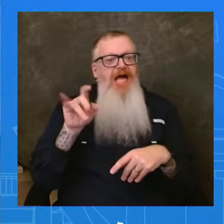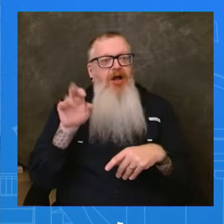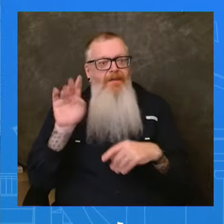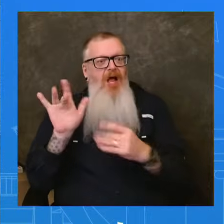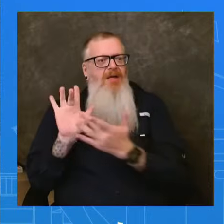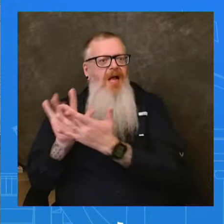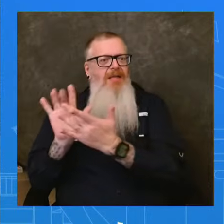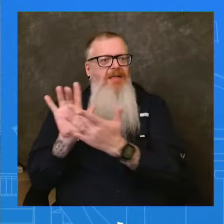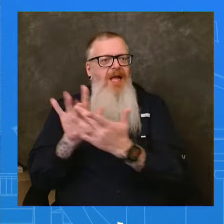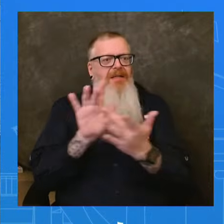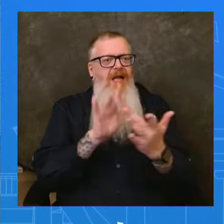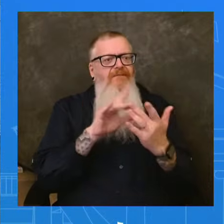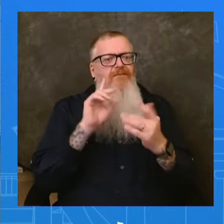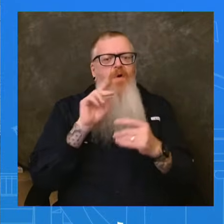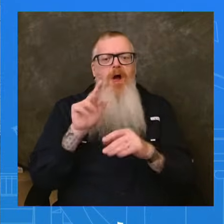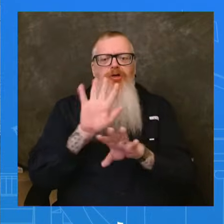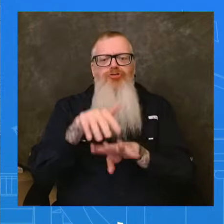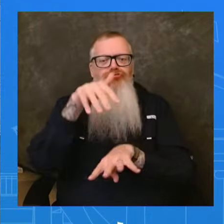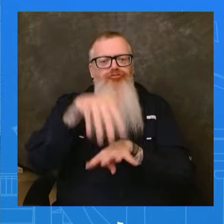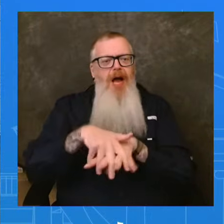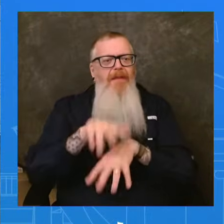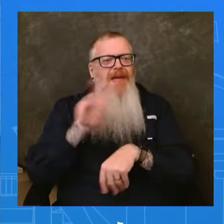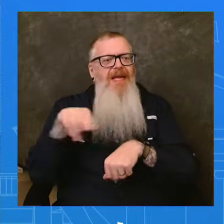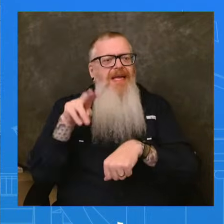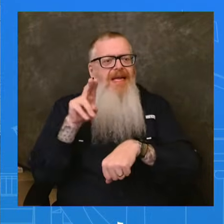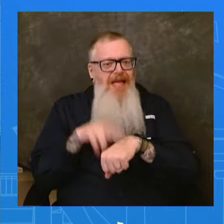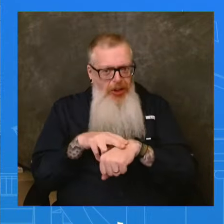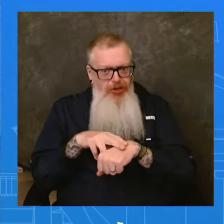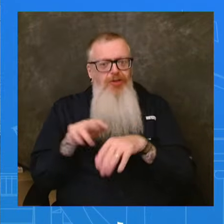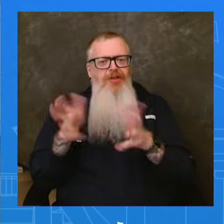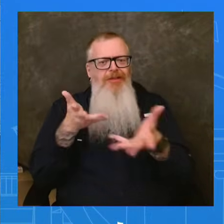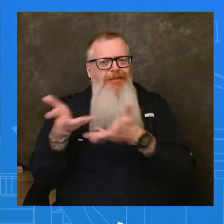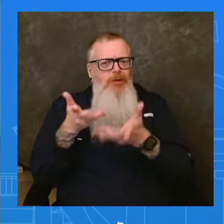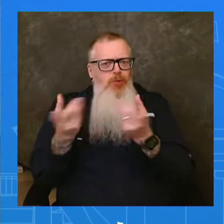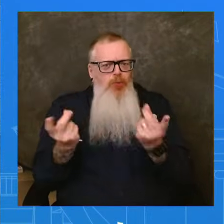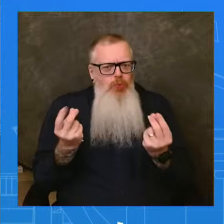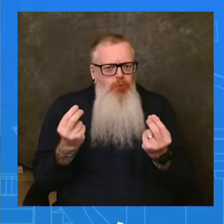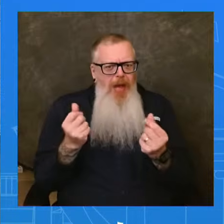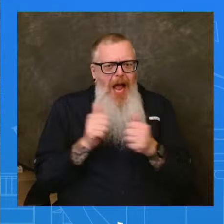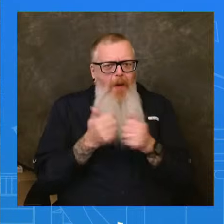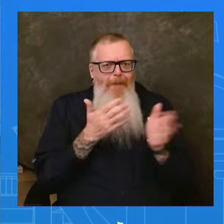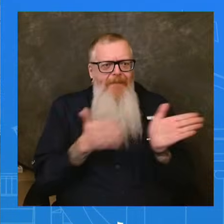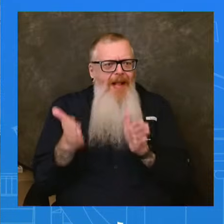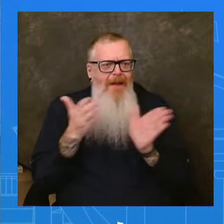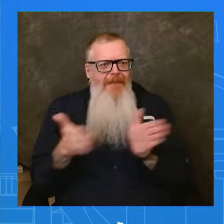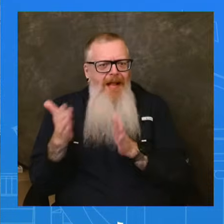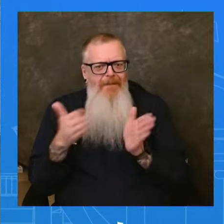of the pre-landfall emergency declaration for Florida, as well as the Seminole Tribe of Florida,